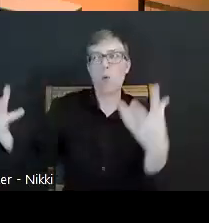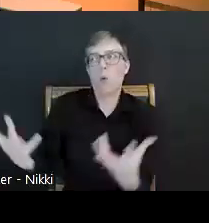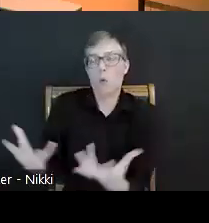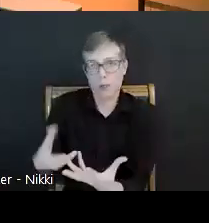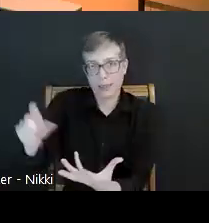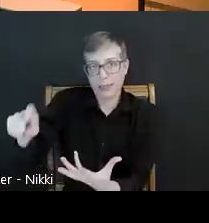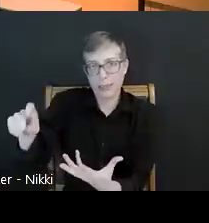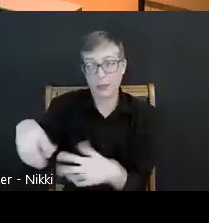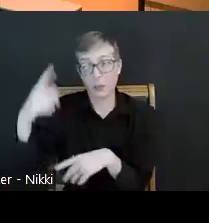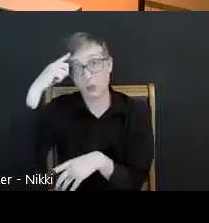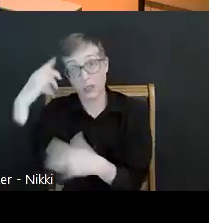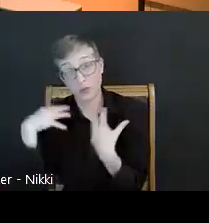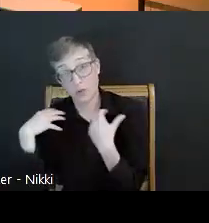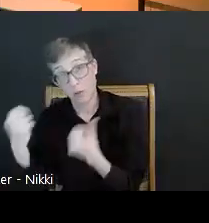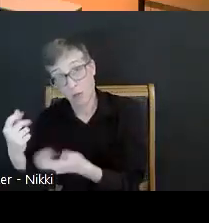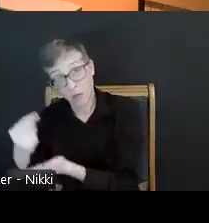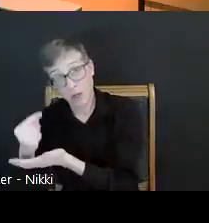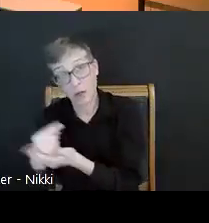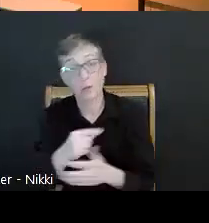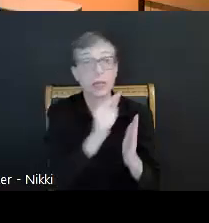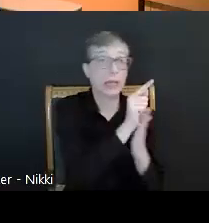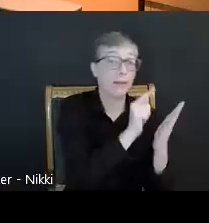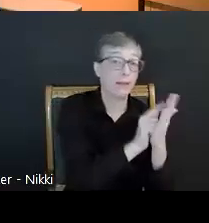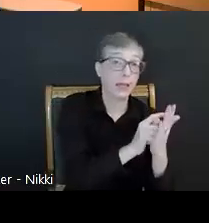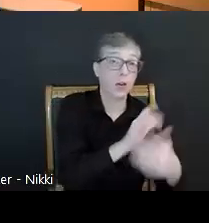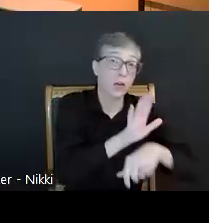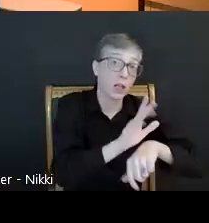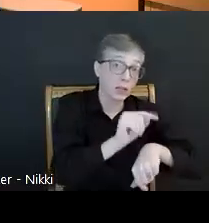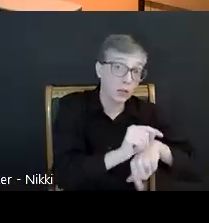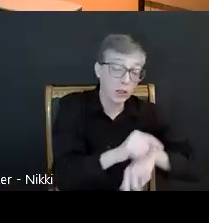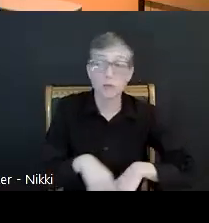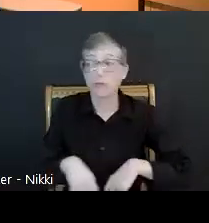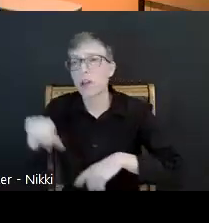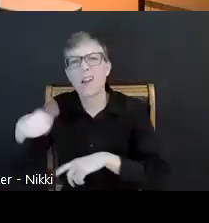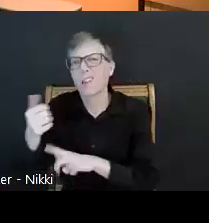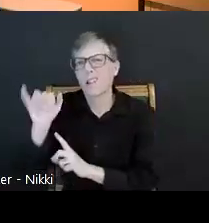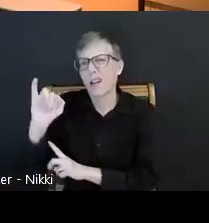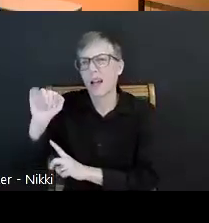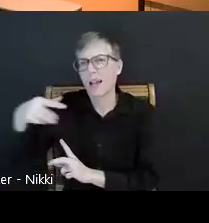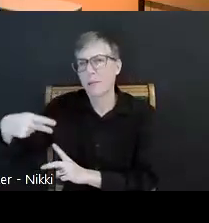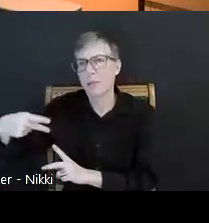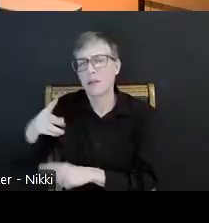therapy legal consultation um other kinds of ipv related needs and oftentimes things like health